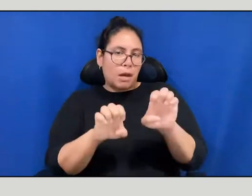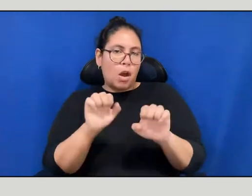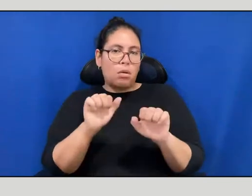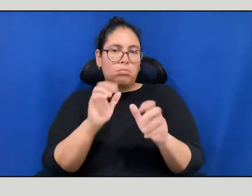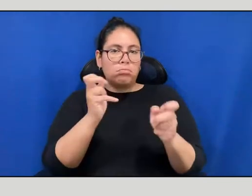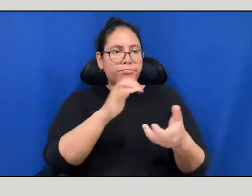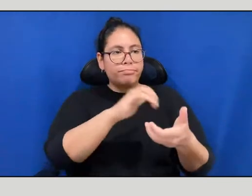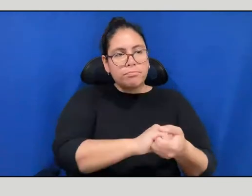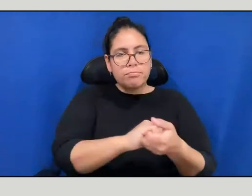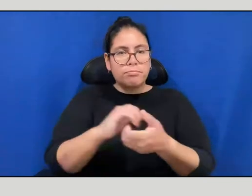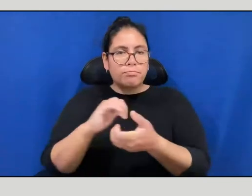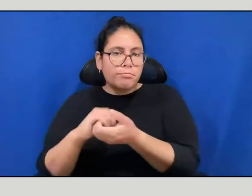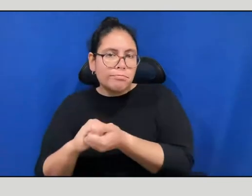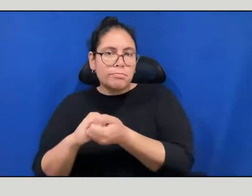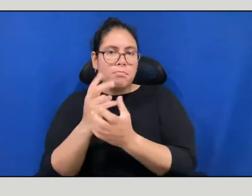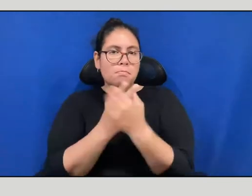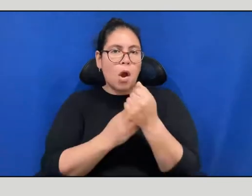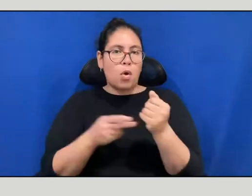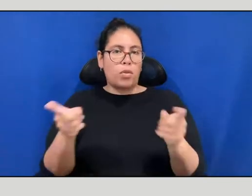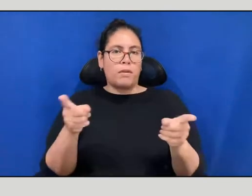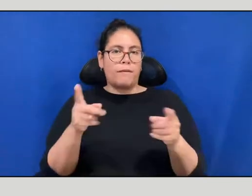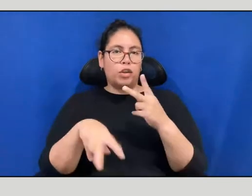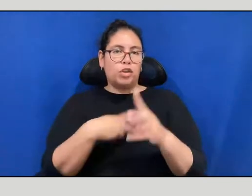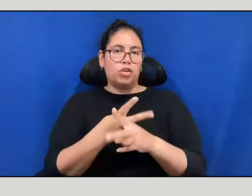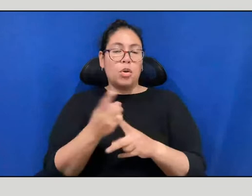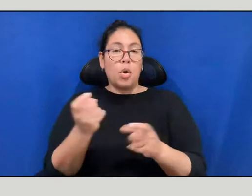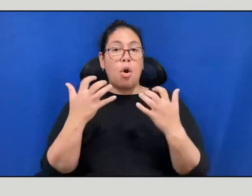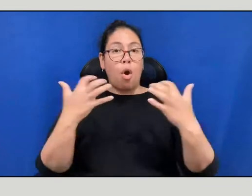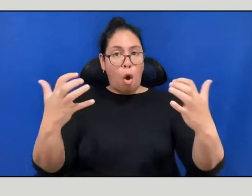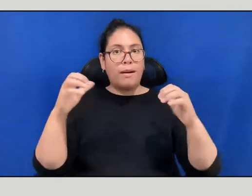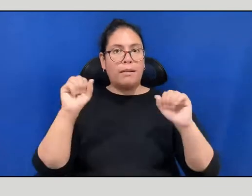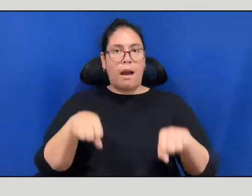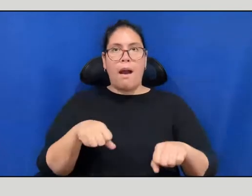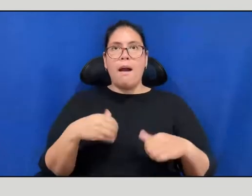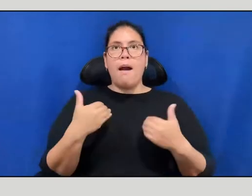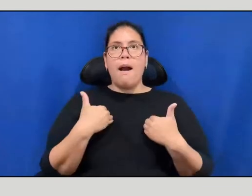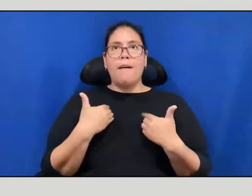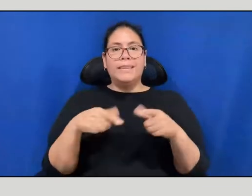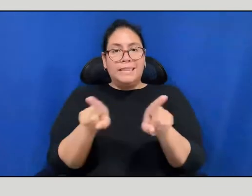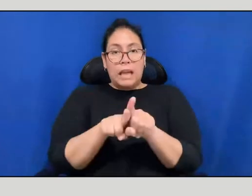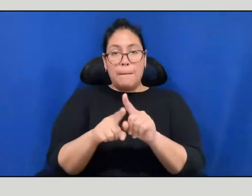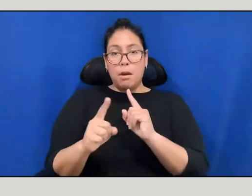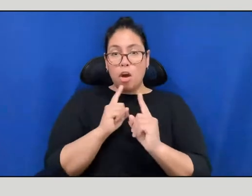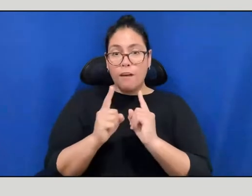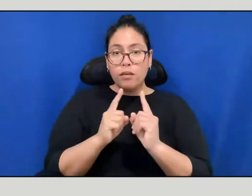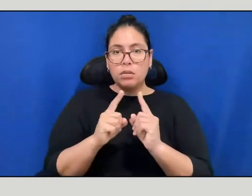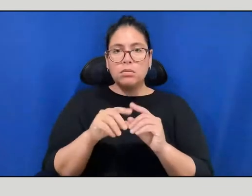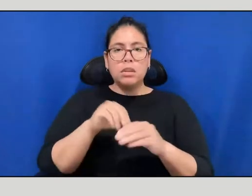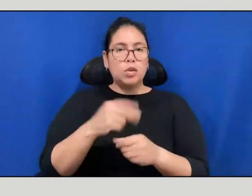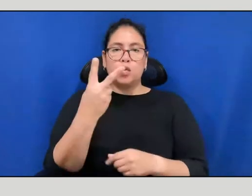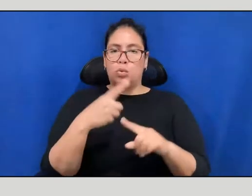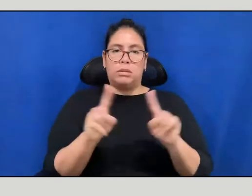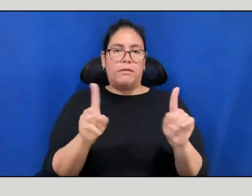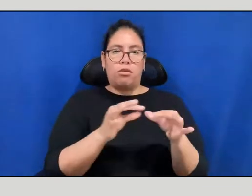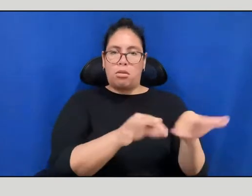so that the audience can be having the same conversation, even in two different languages. Mm-hm, mm-hm.